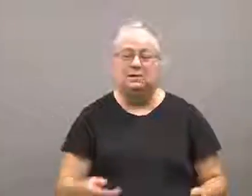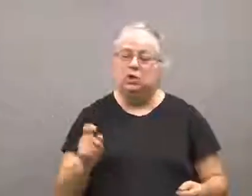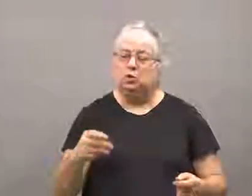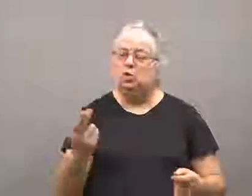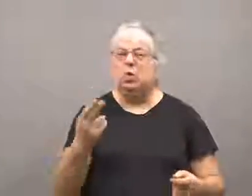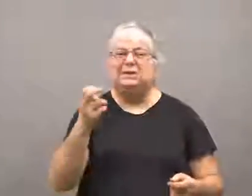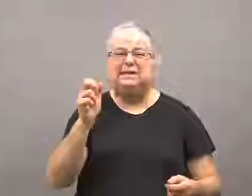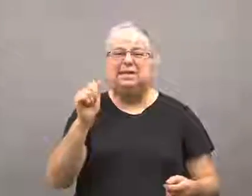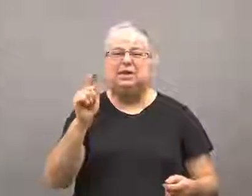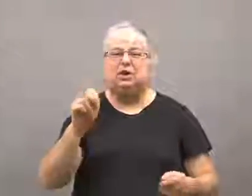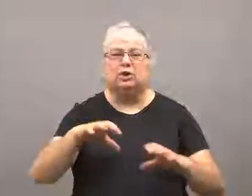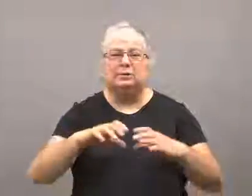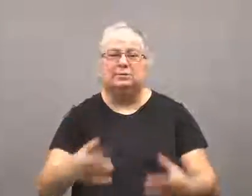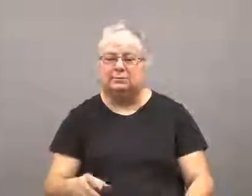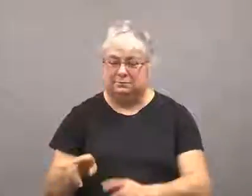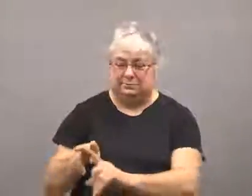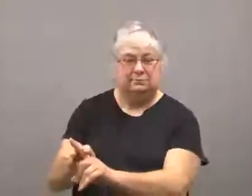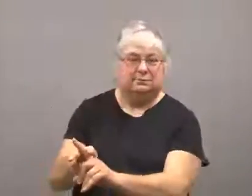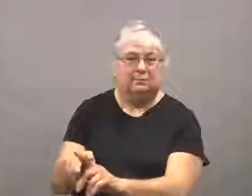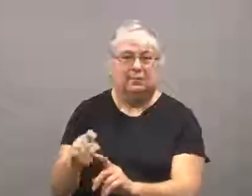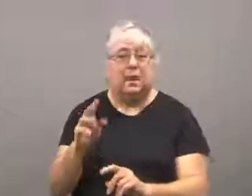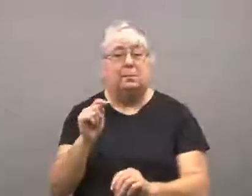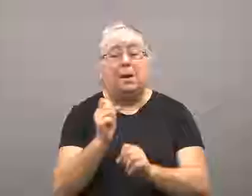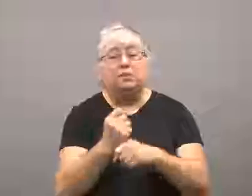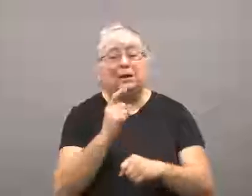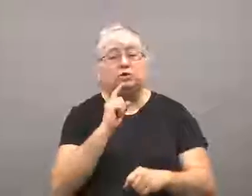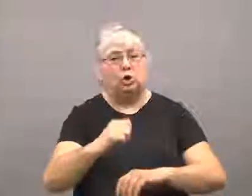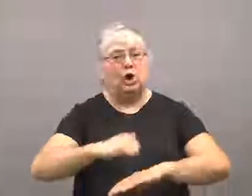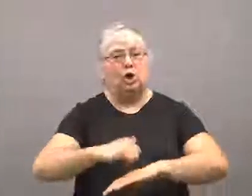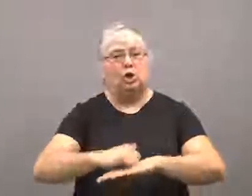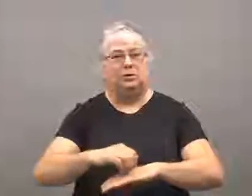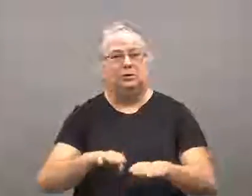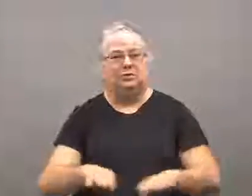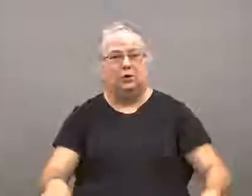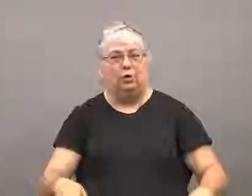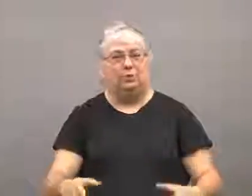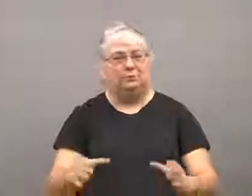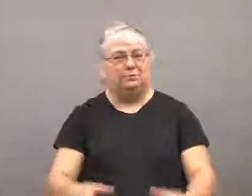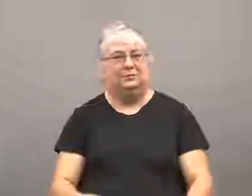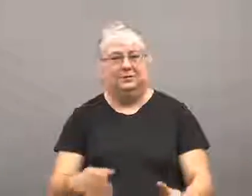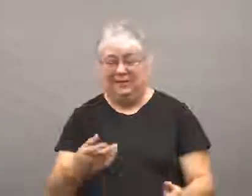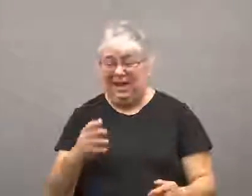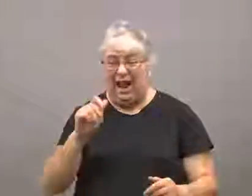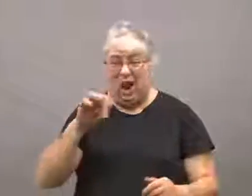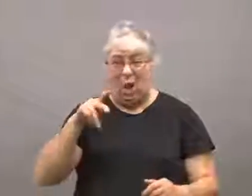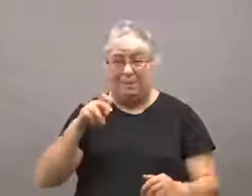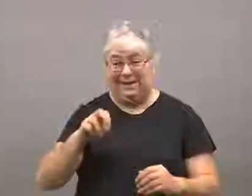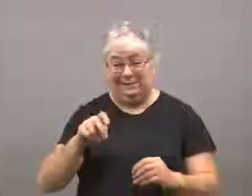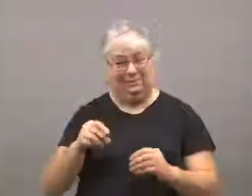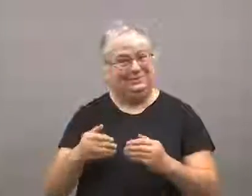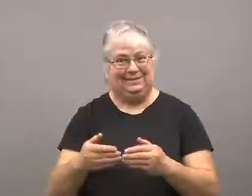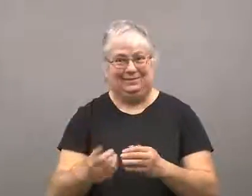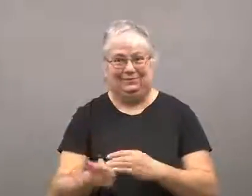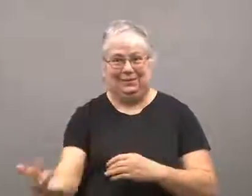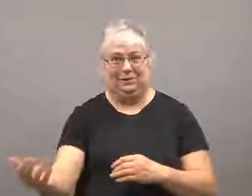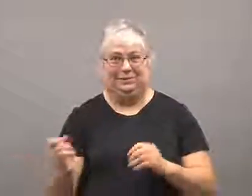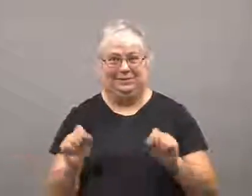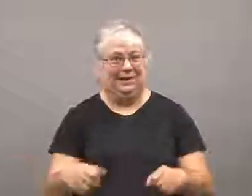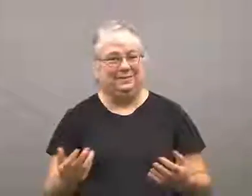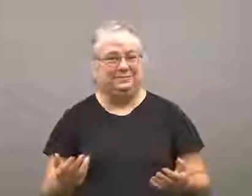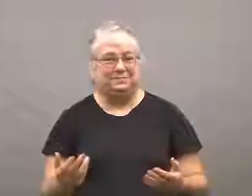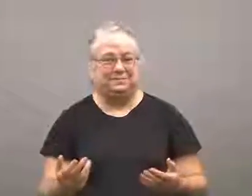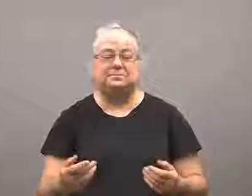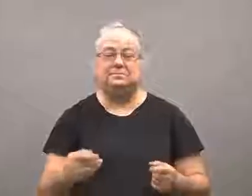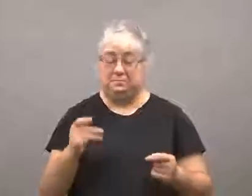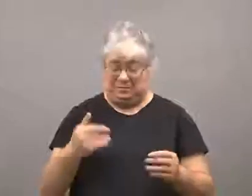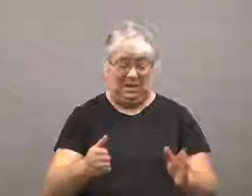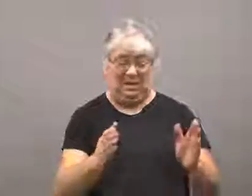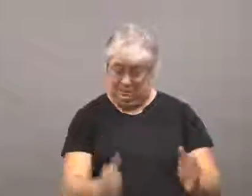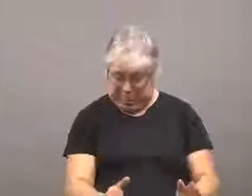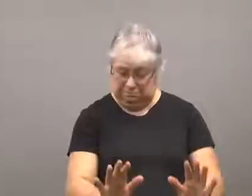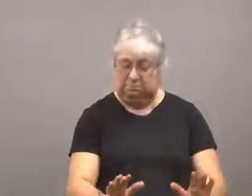A space heater should be used. Make sure it's on a hard floor.